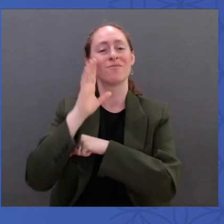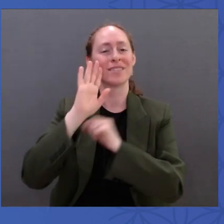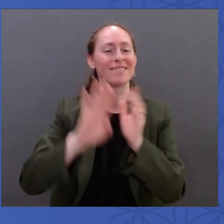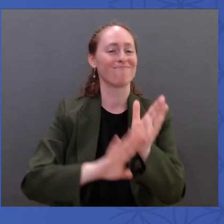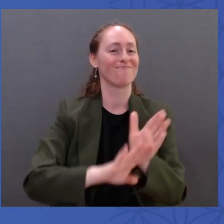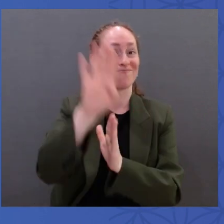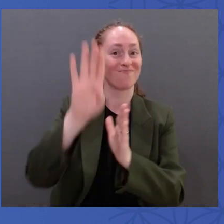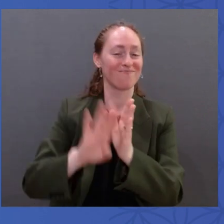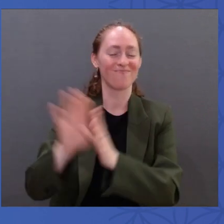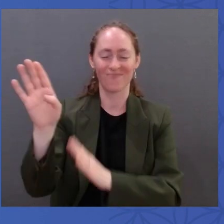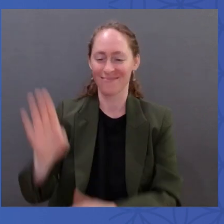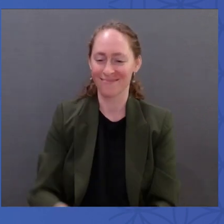of Brunei, Dato Amin.